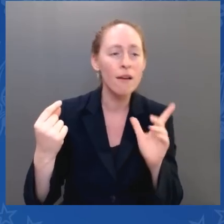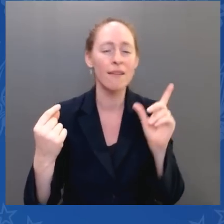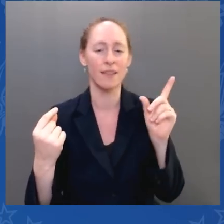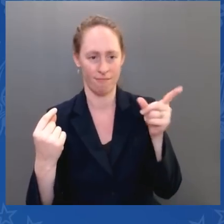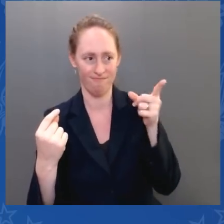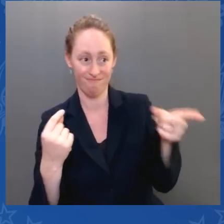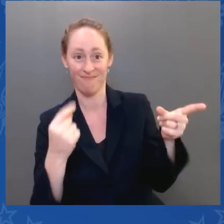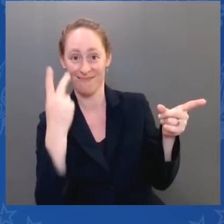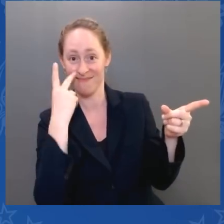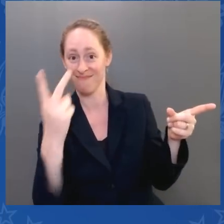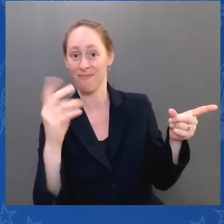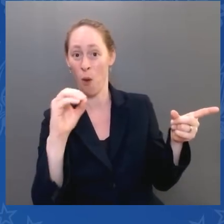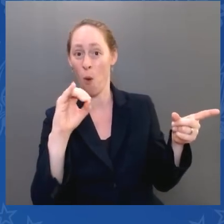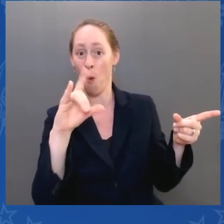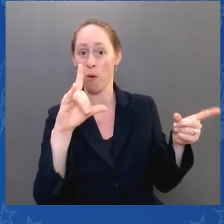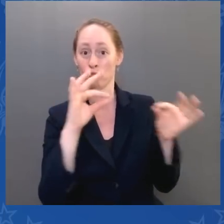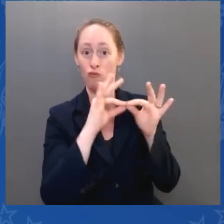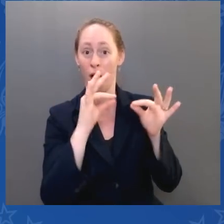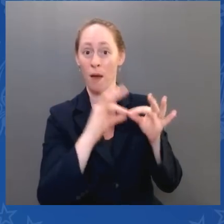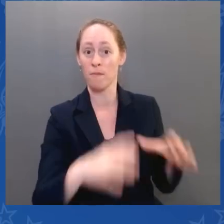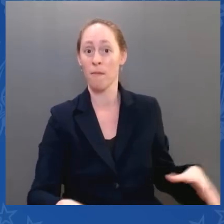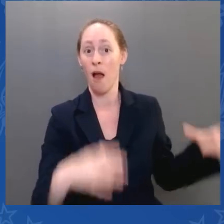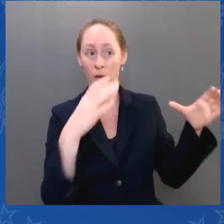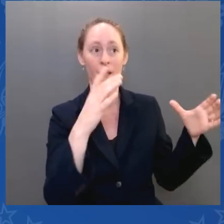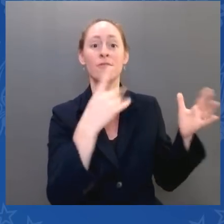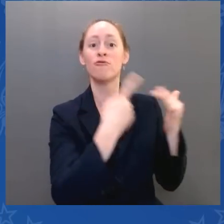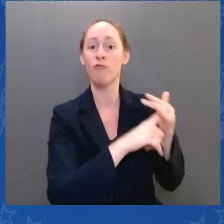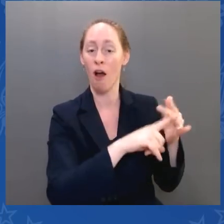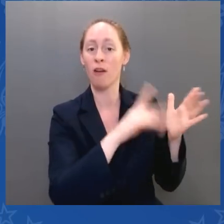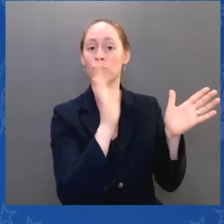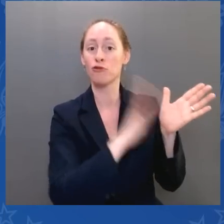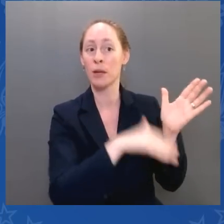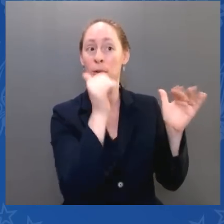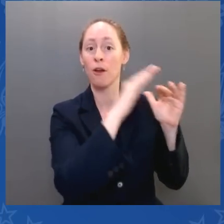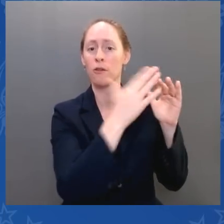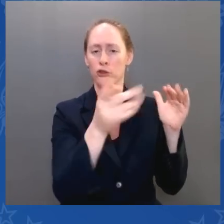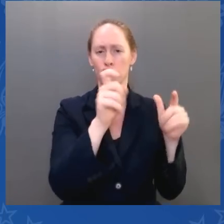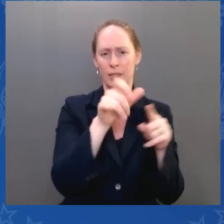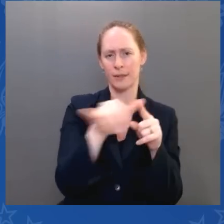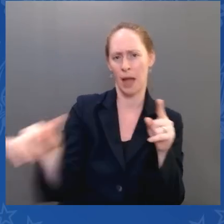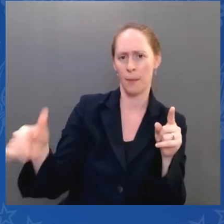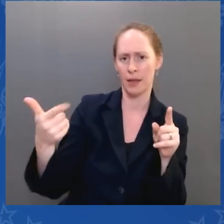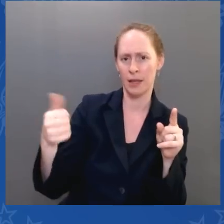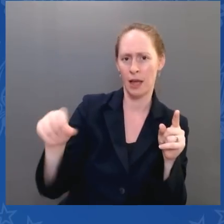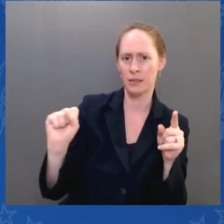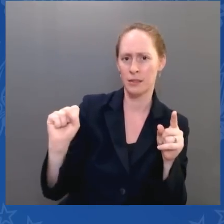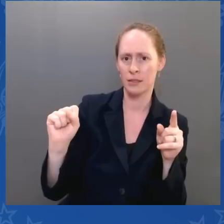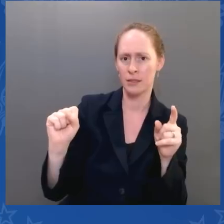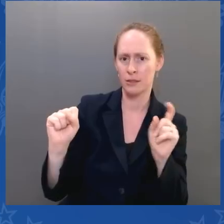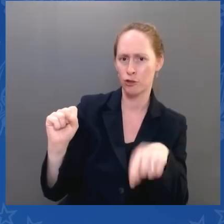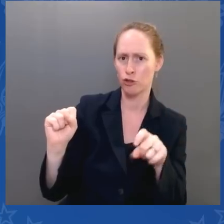but it's not happening fast enough. We've made progress, but prices are still too high. And so, here's what I'm going to do --